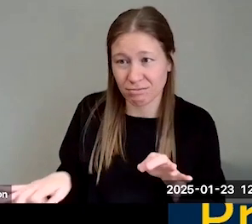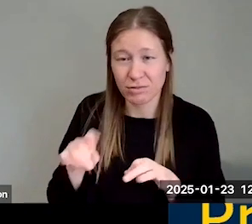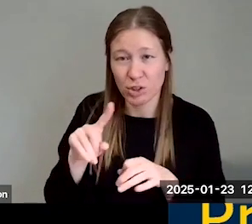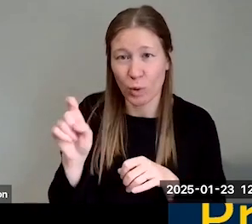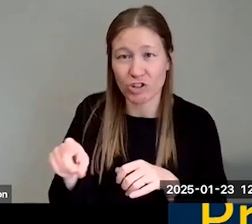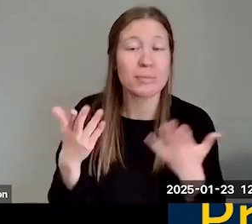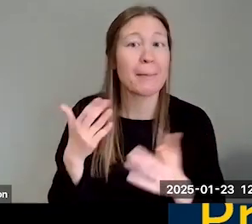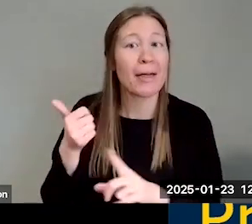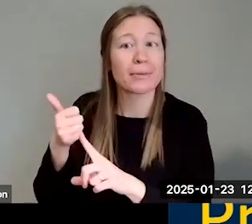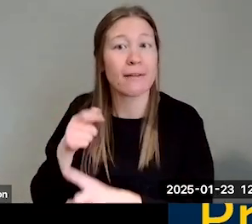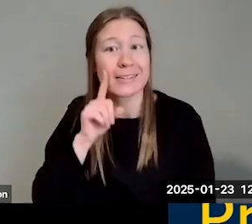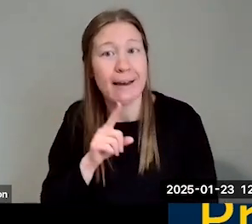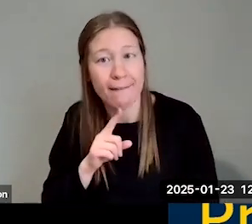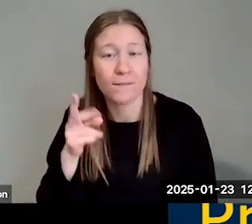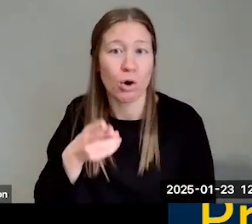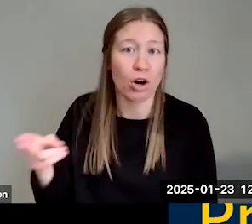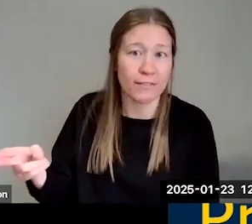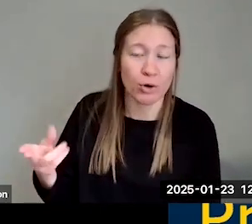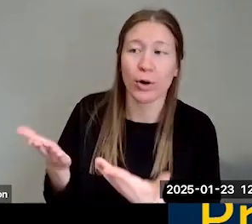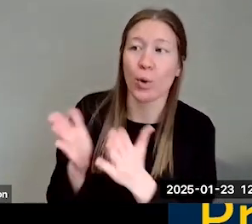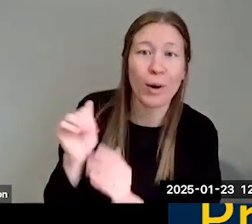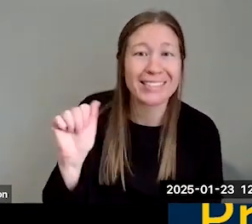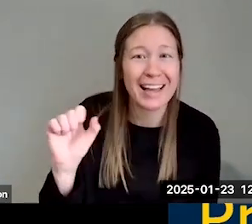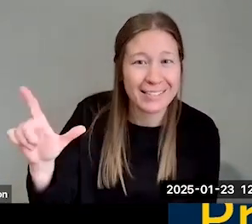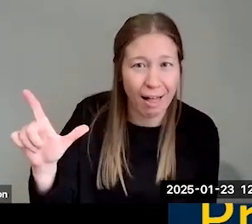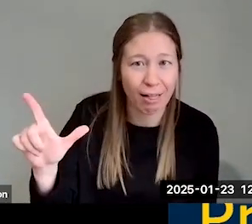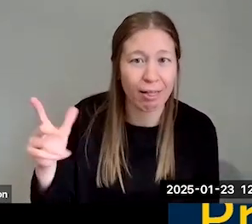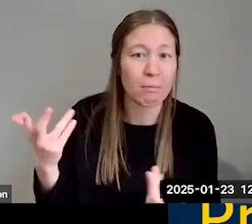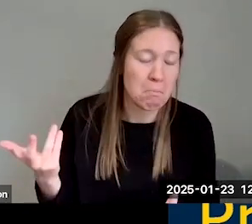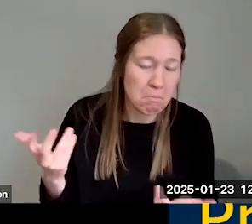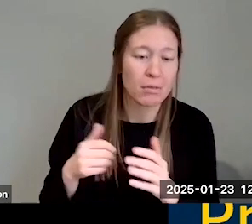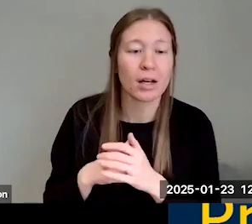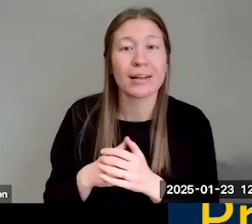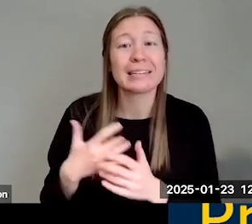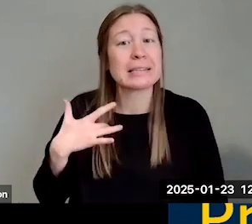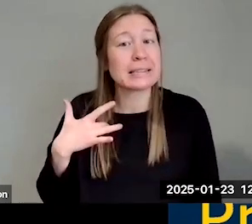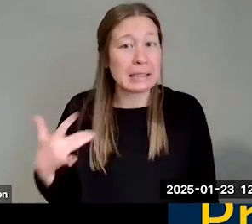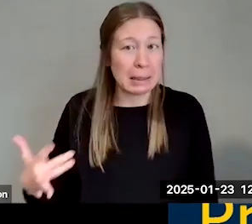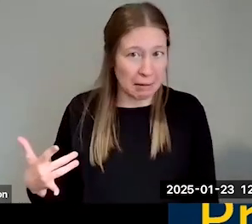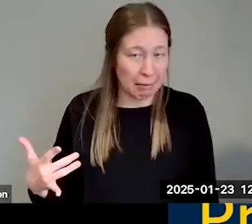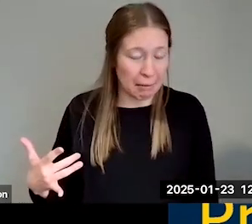or perhaps somebody asked for ASL. Typically, these are not going to require